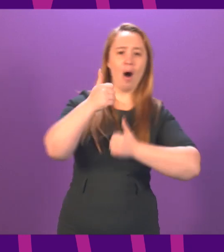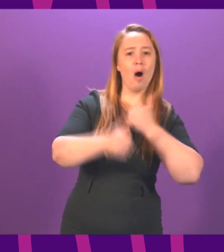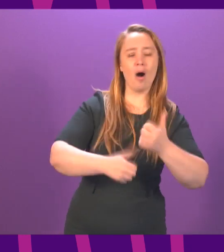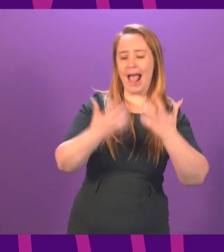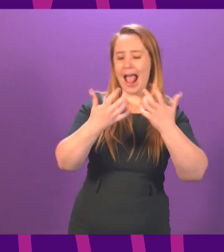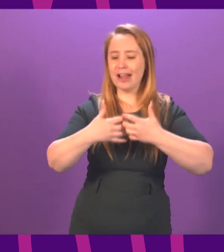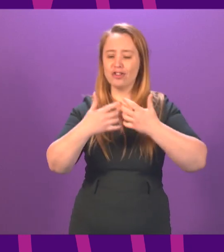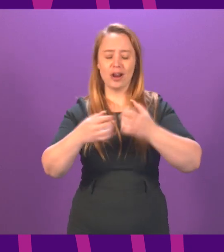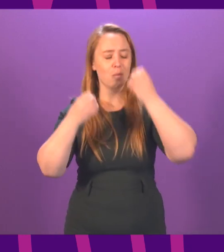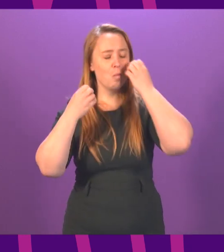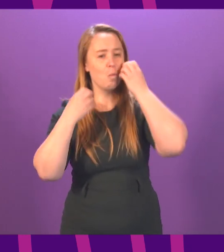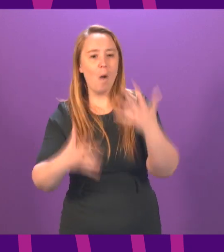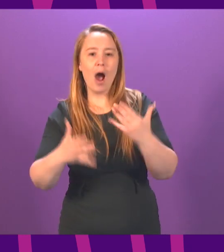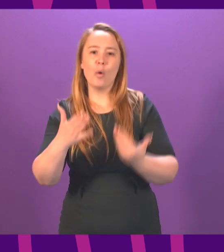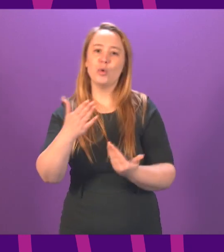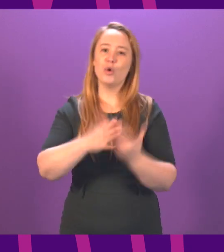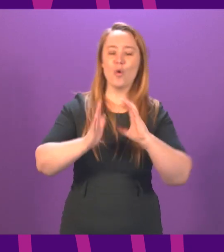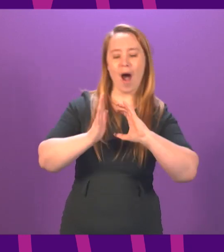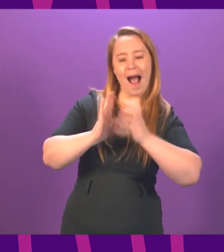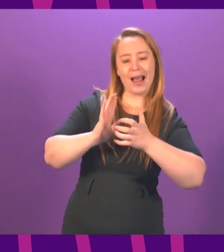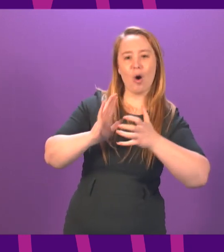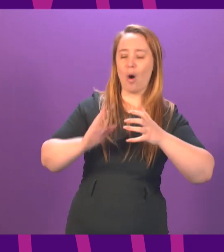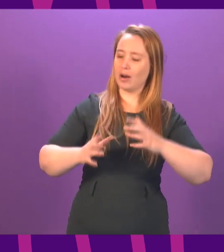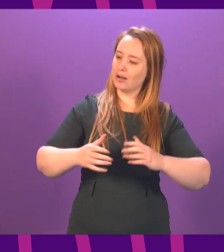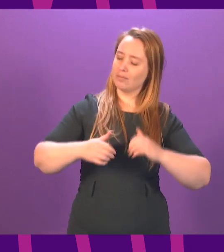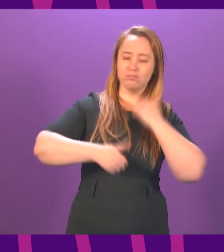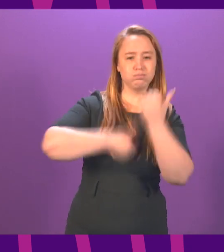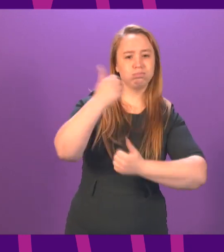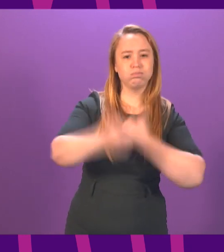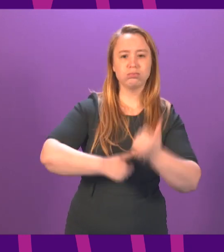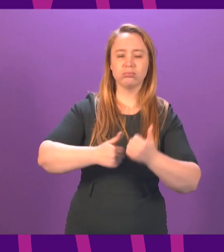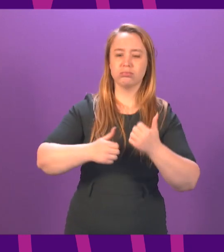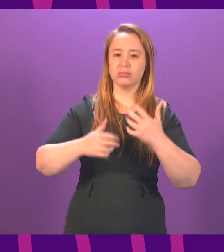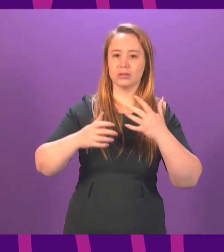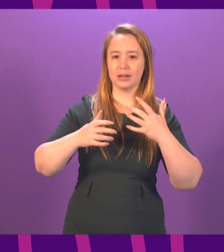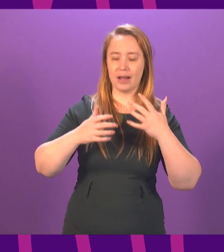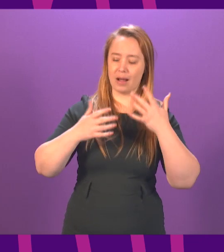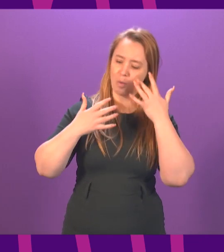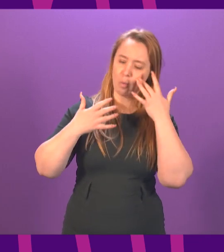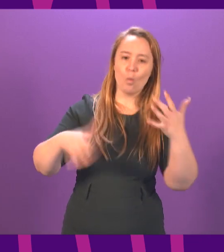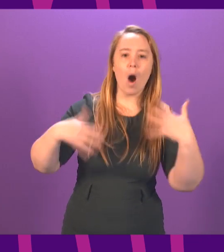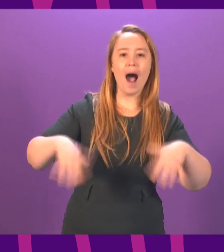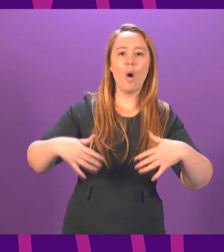new icon for Scotland. However, the closures could have been avoided, as the problems with falling